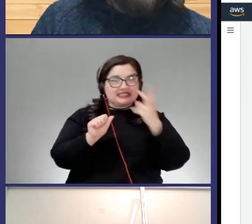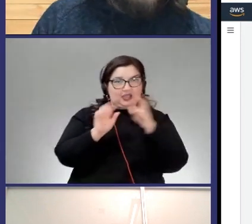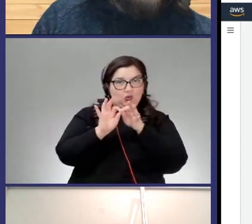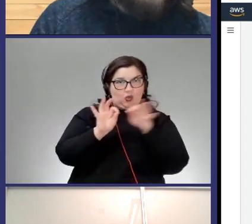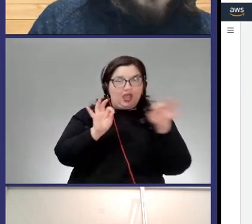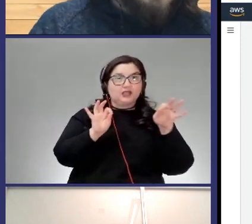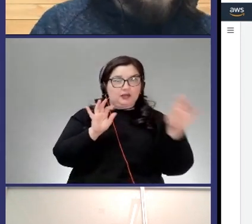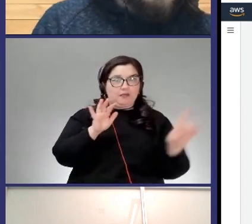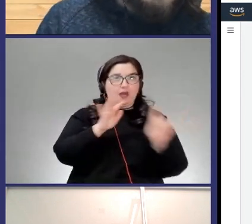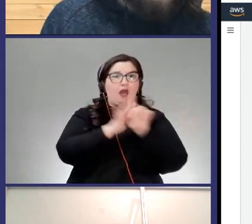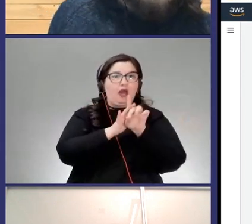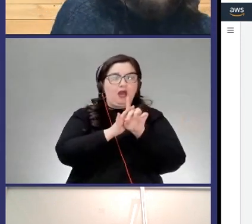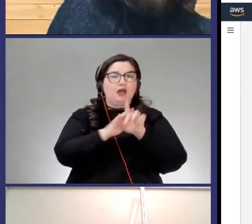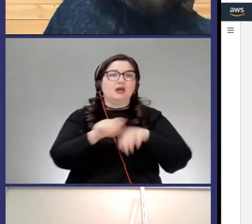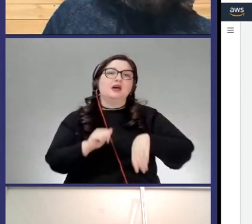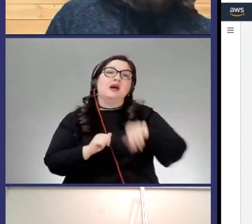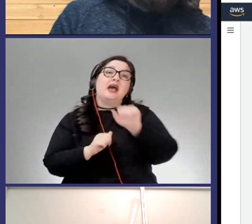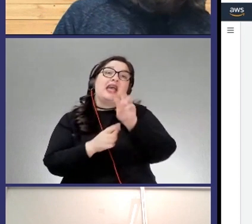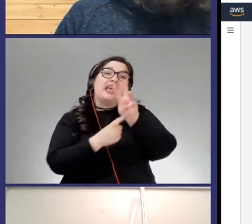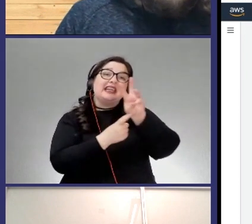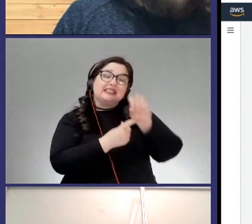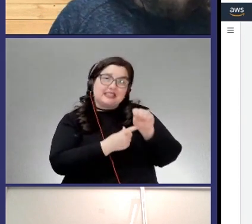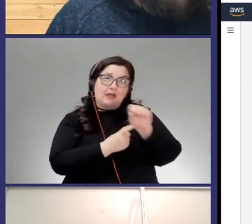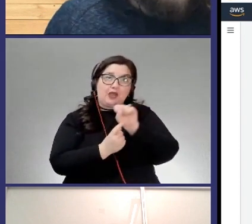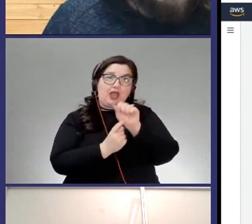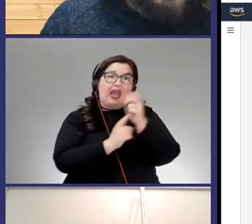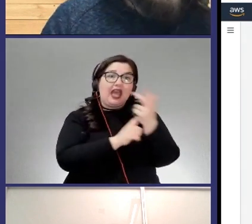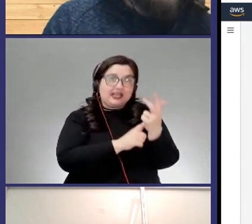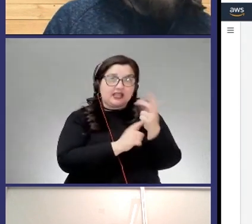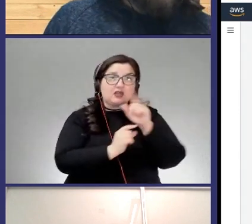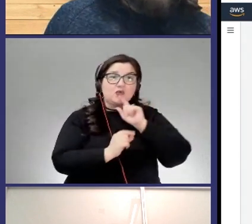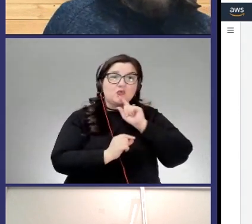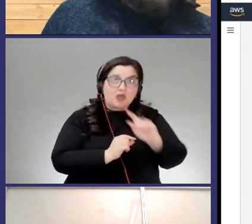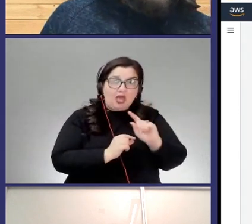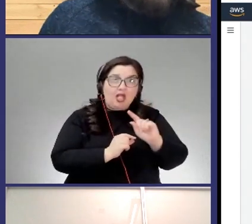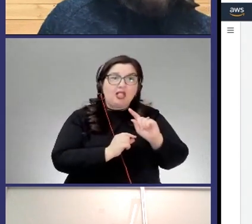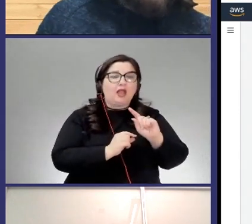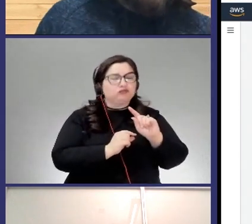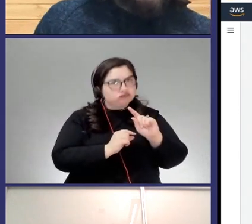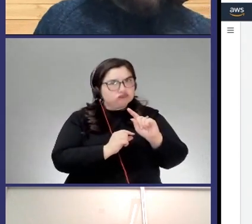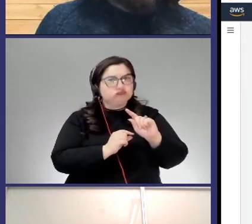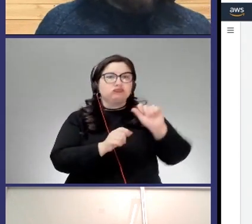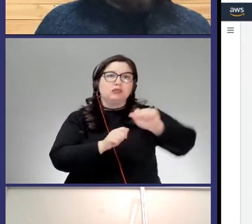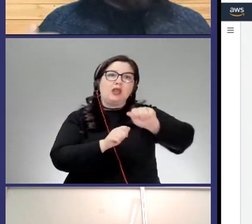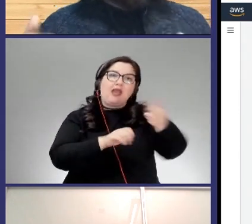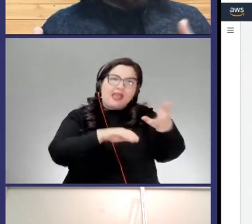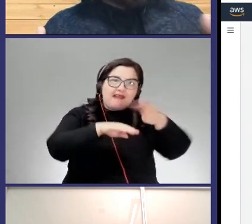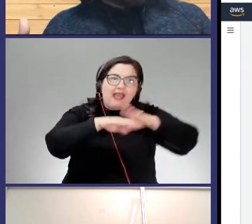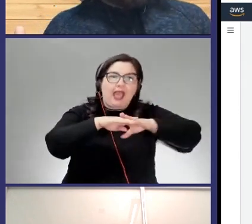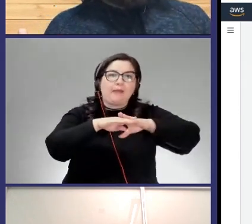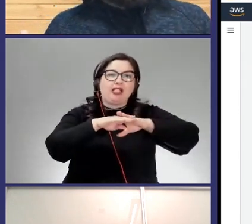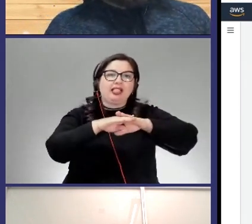"Does AWS Backup for S3 implicitly enable versioning?" I think some folks are curious whether this continuous backup